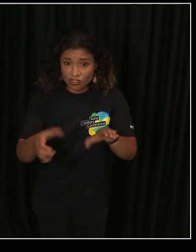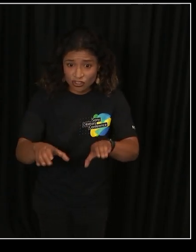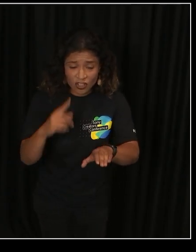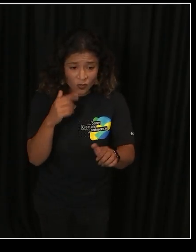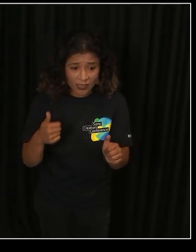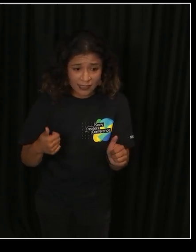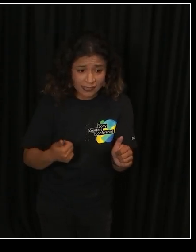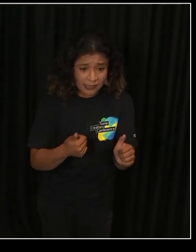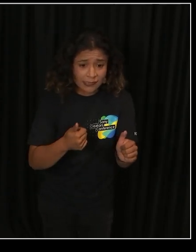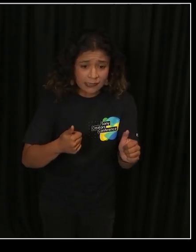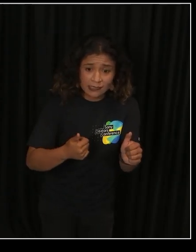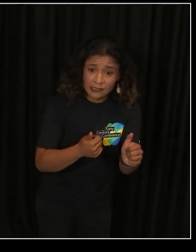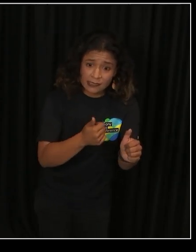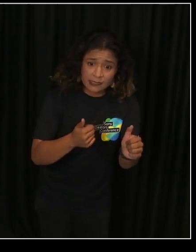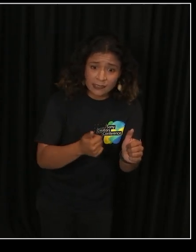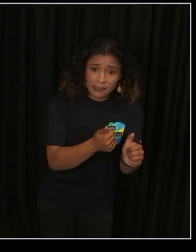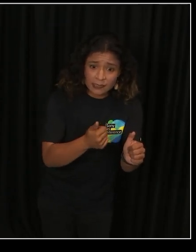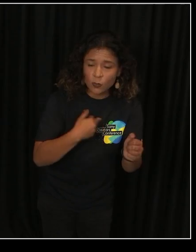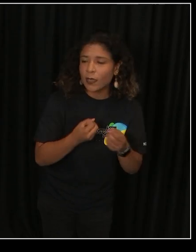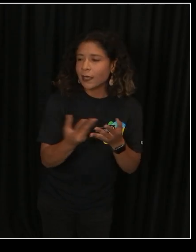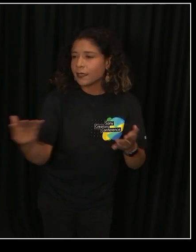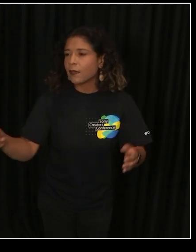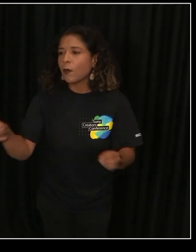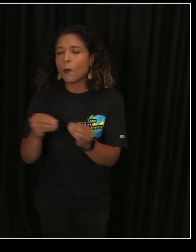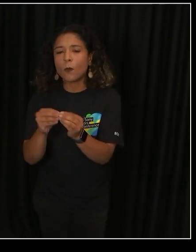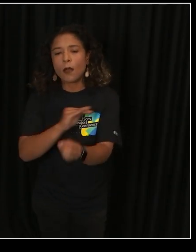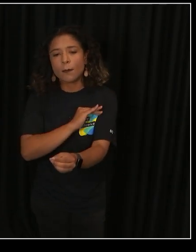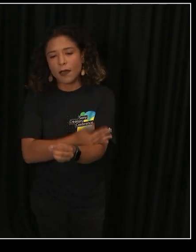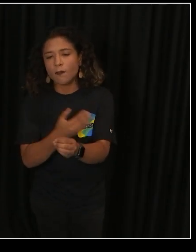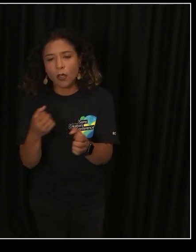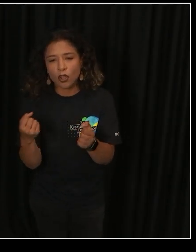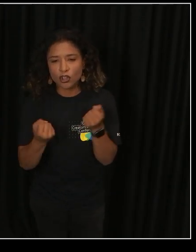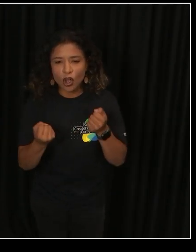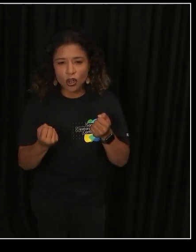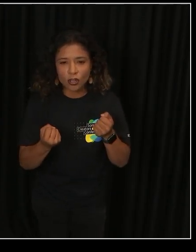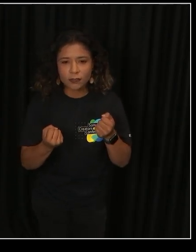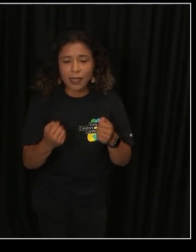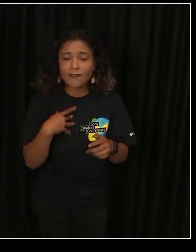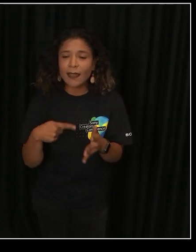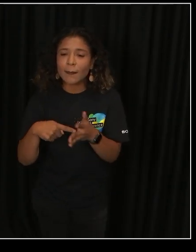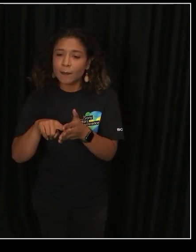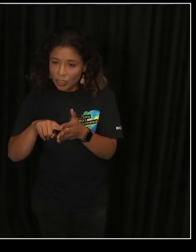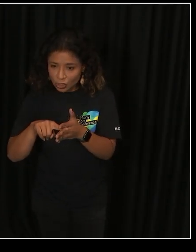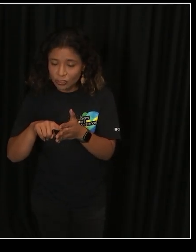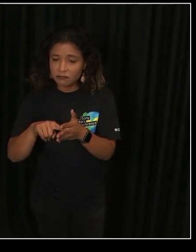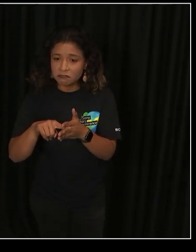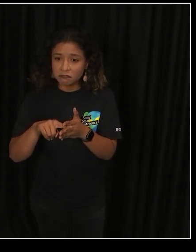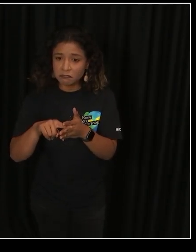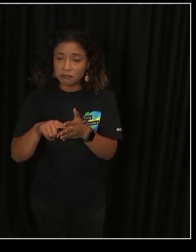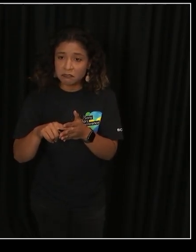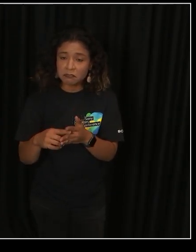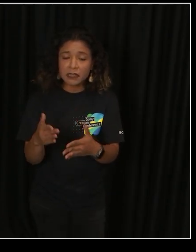then we gave them more powerful cars and there was a beginner level and an intermediate level and an expert level